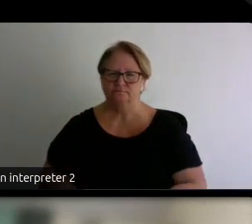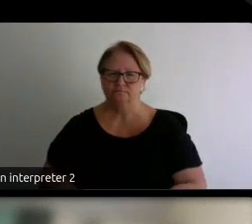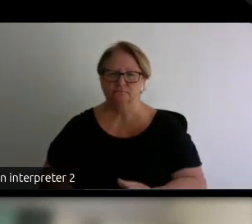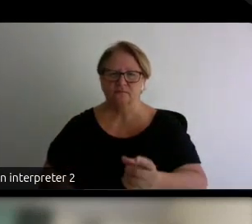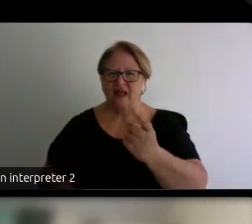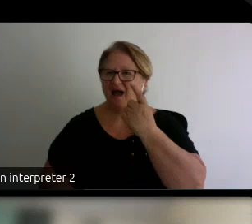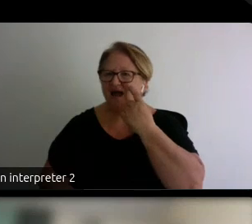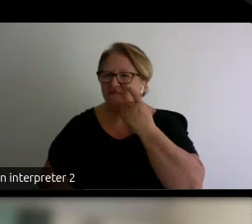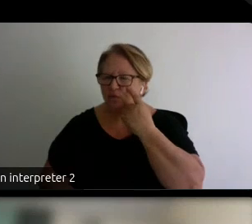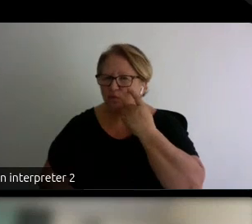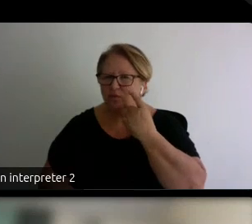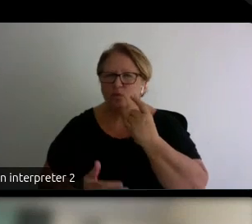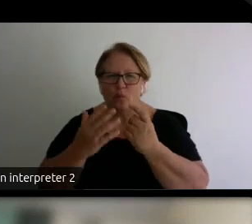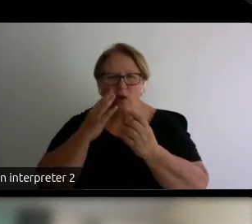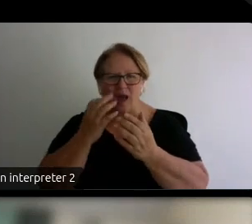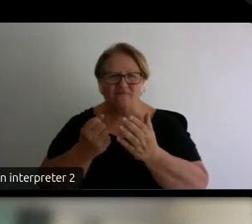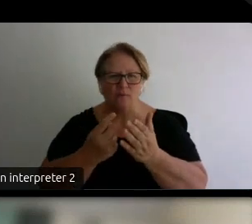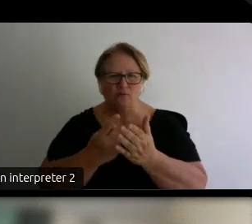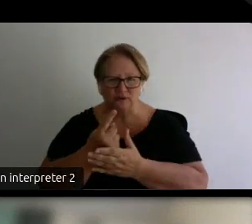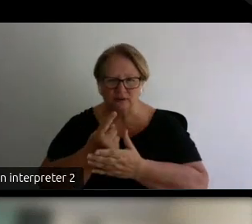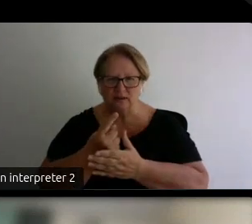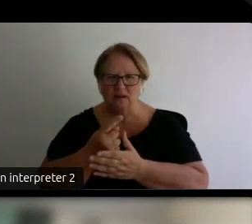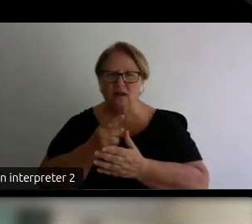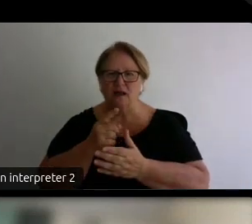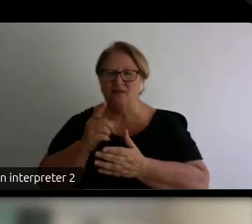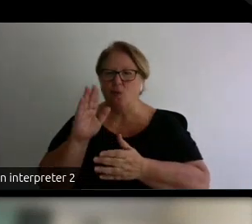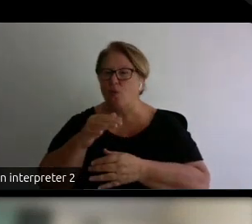you get the opportunity. And once again they are all free um and can be delivered straight